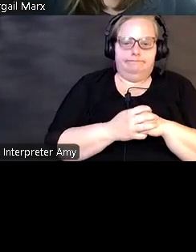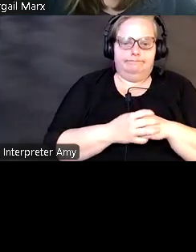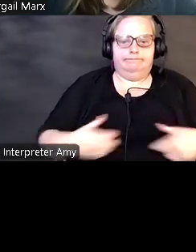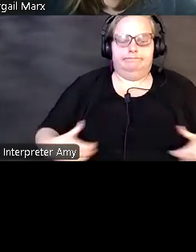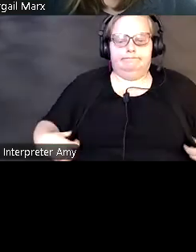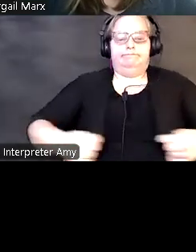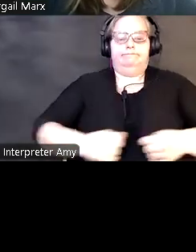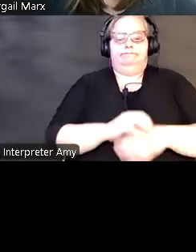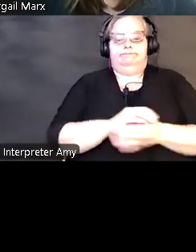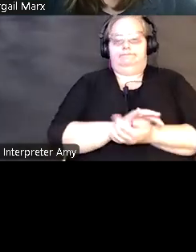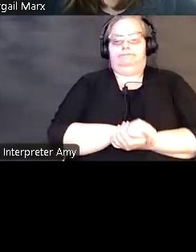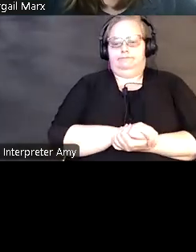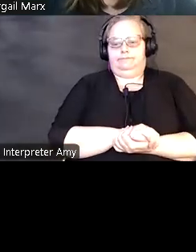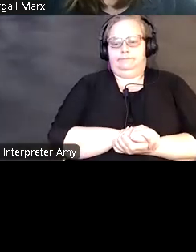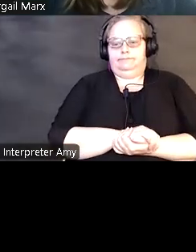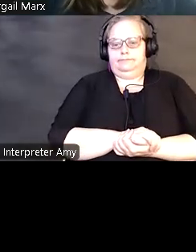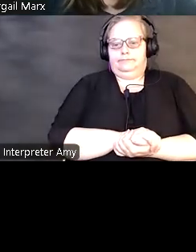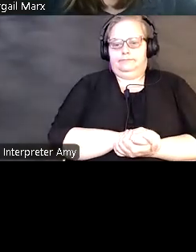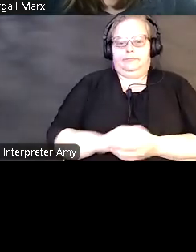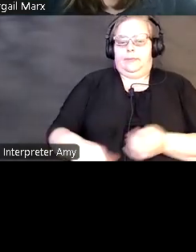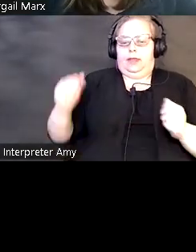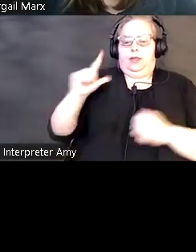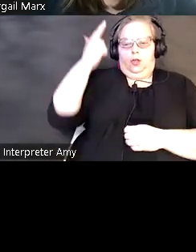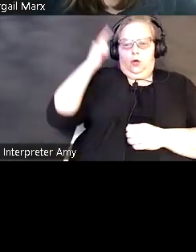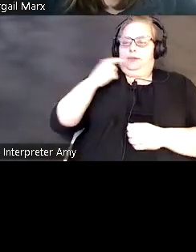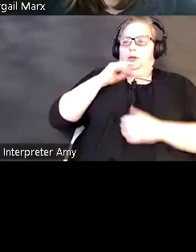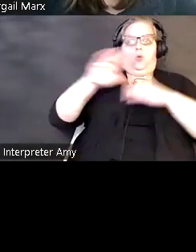Laura says we all code switch all day. For example, phone calls for one thing,